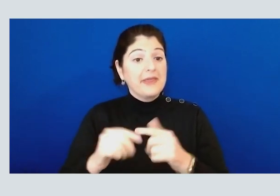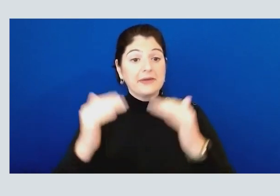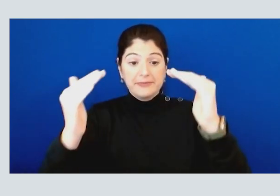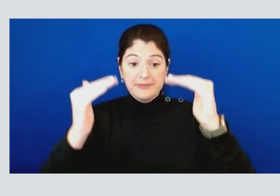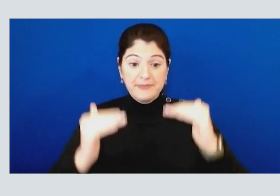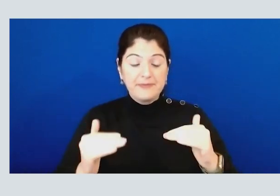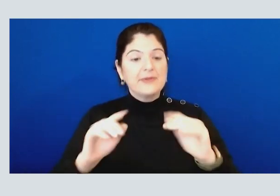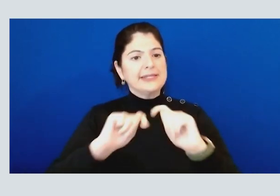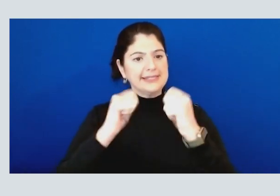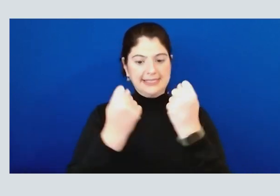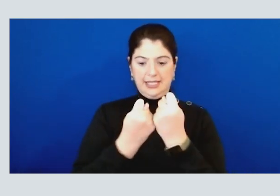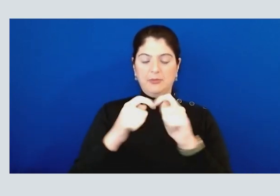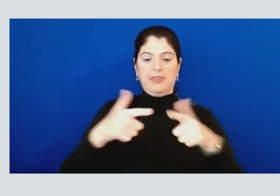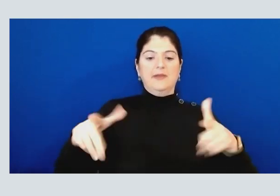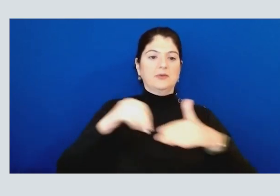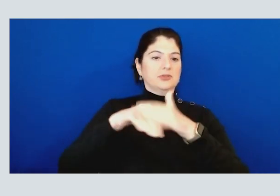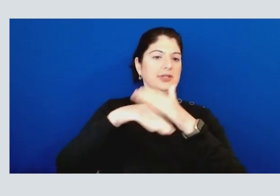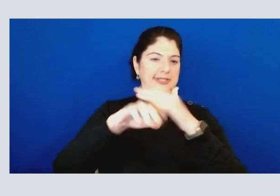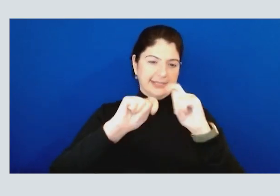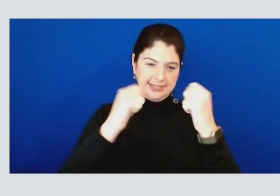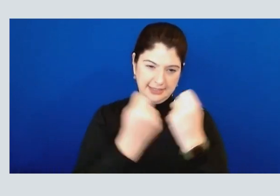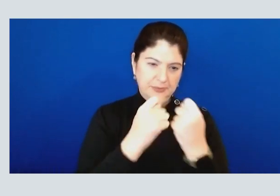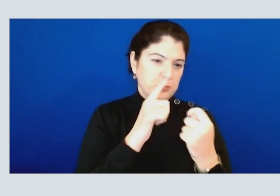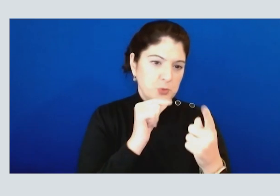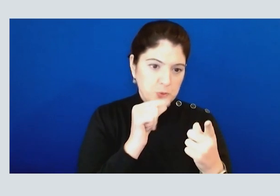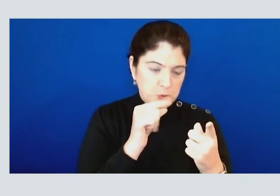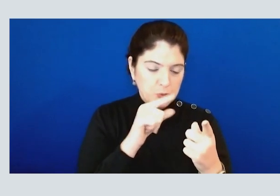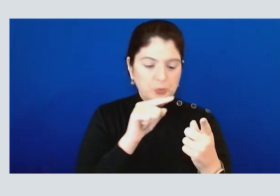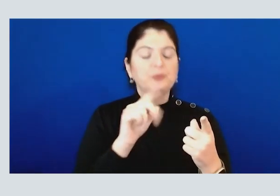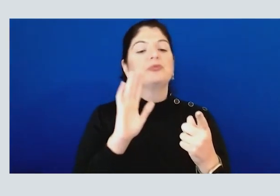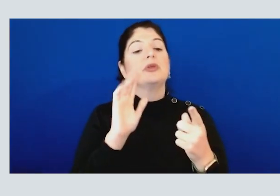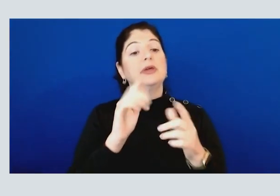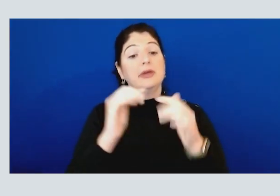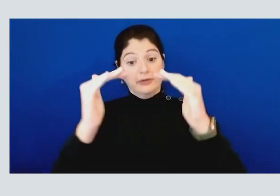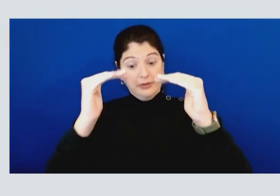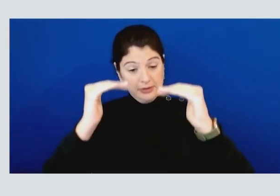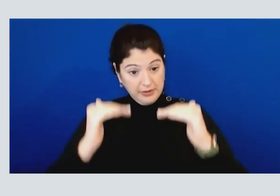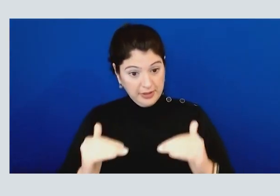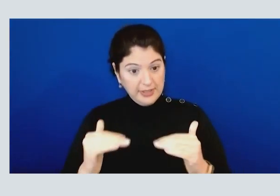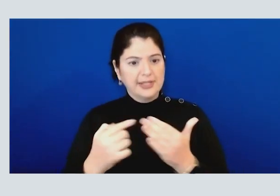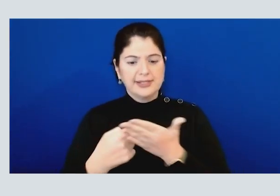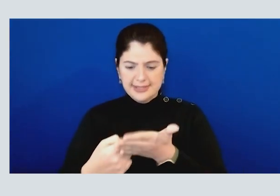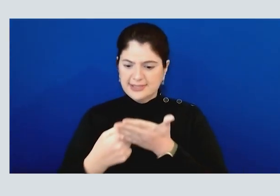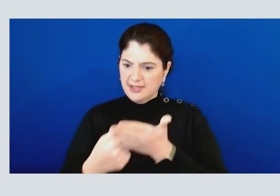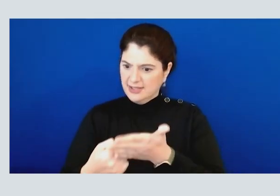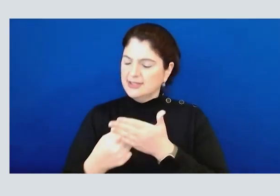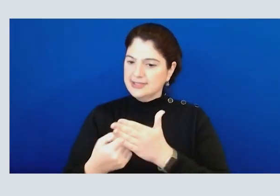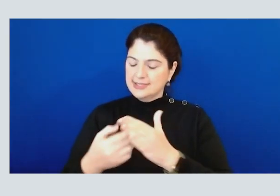and go over the Language Access Law. After we will focus the session on getting feedback from all of you